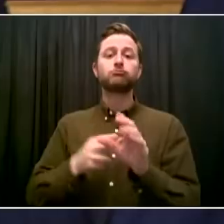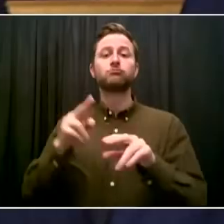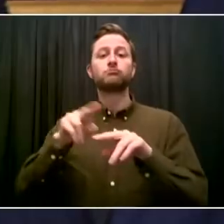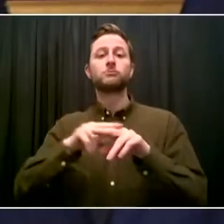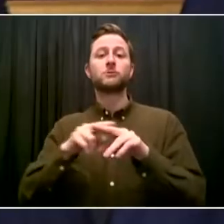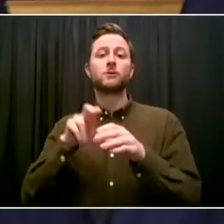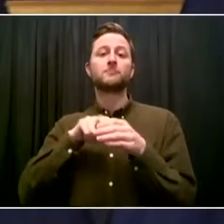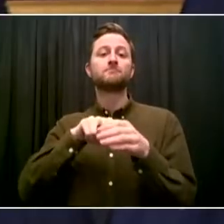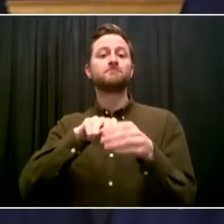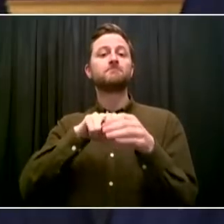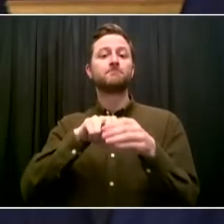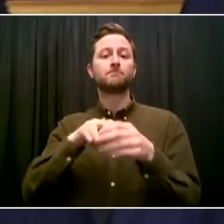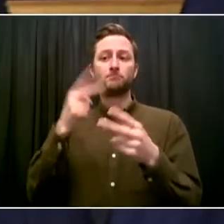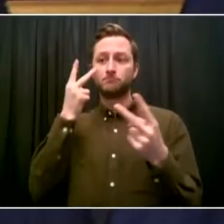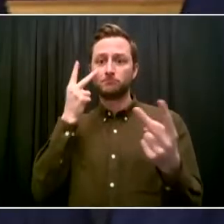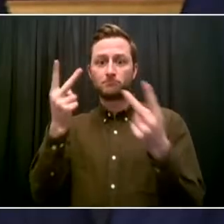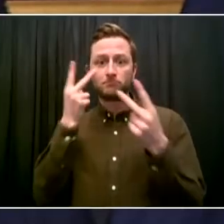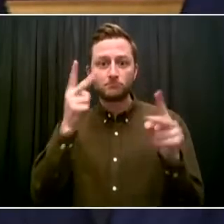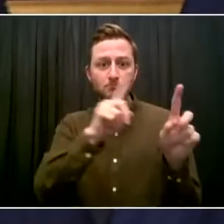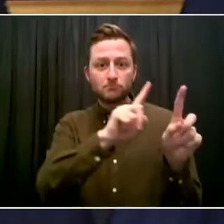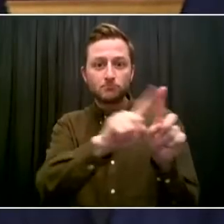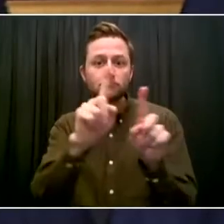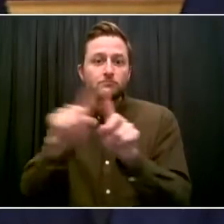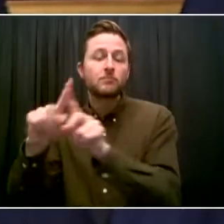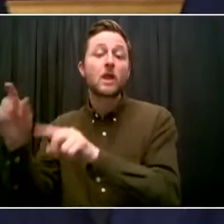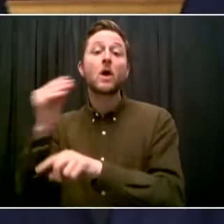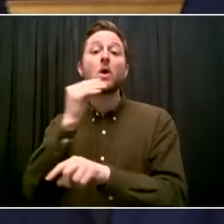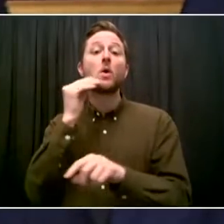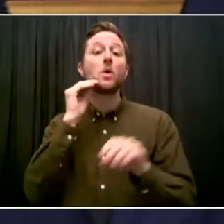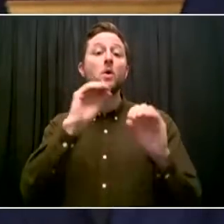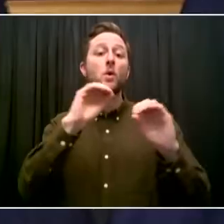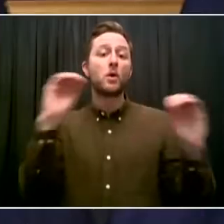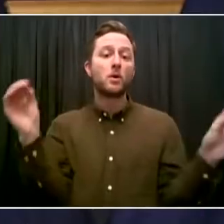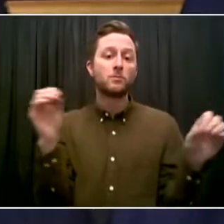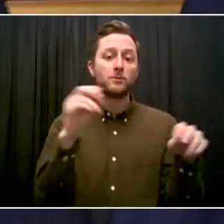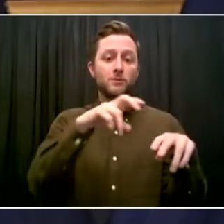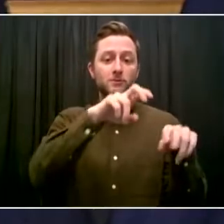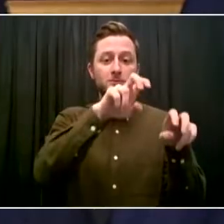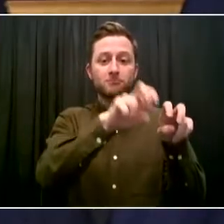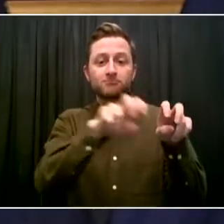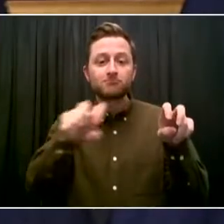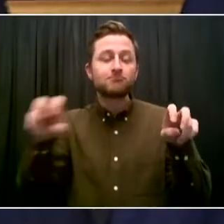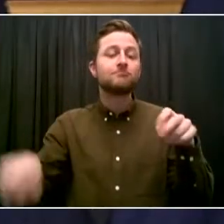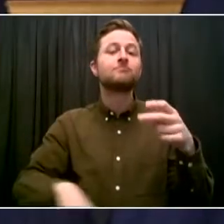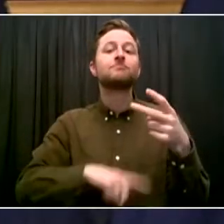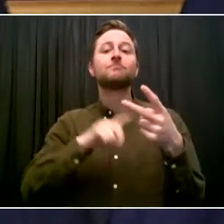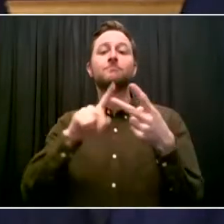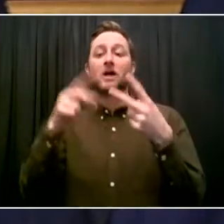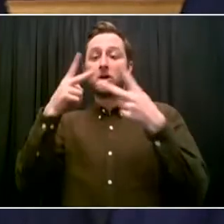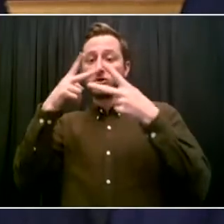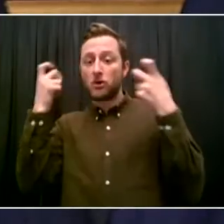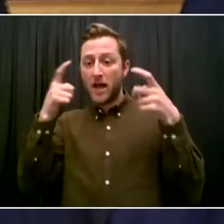TOOK THE TRNAI, I SAW THE HOMELESSNESS AND THE YELLING AND THE SCREAMING EARLY IN THE